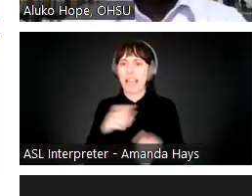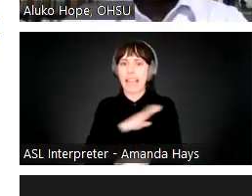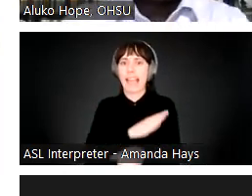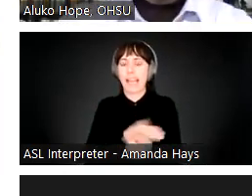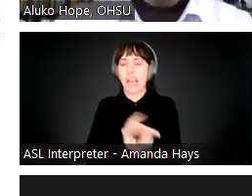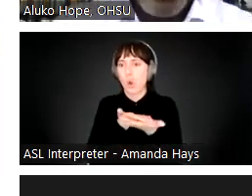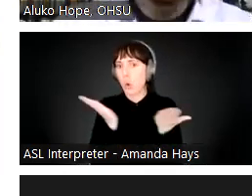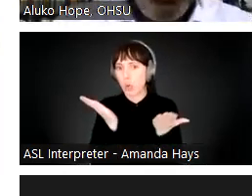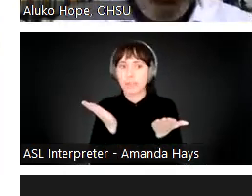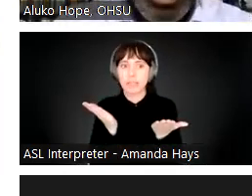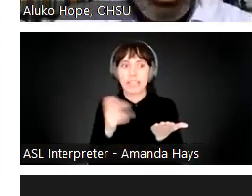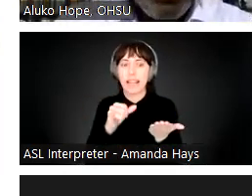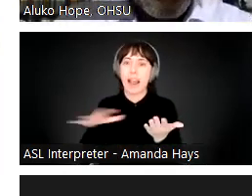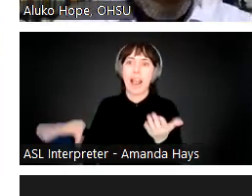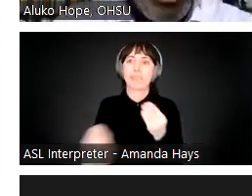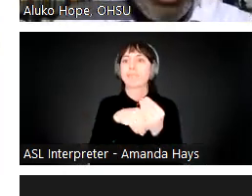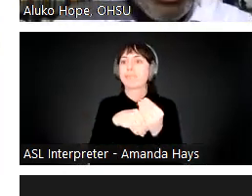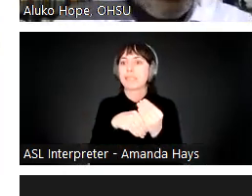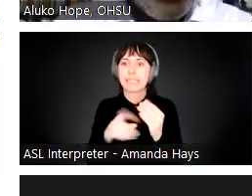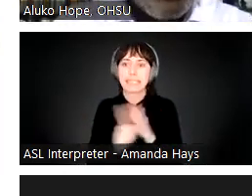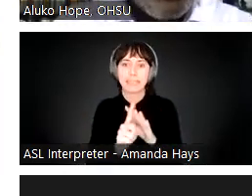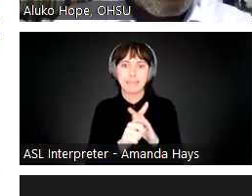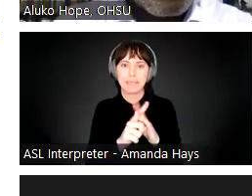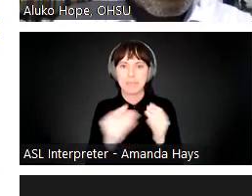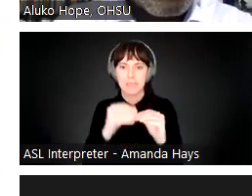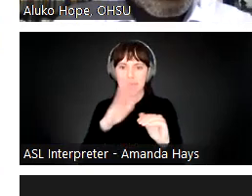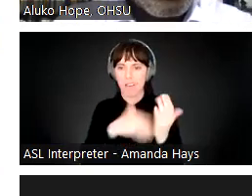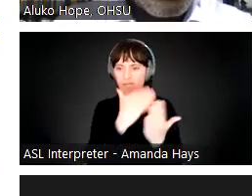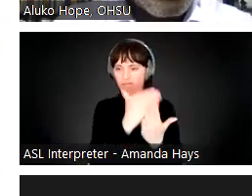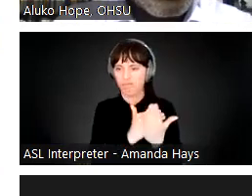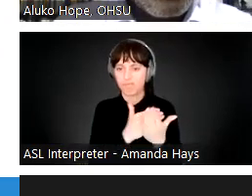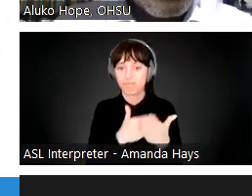that can be way beyond this list. The next slide, please.